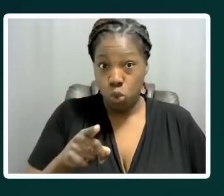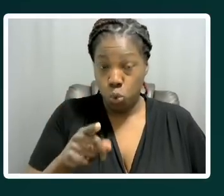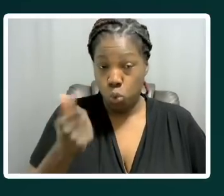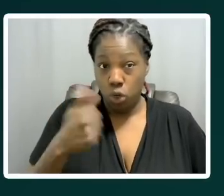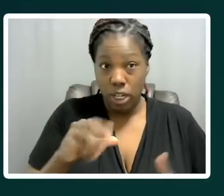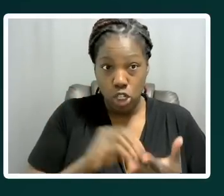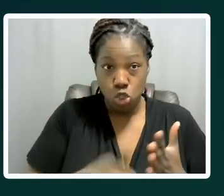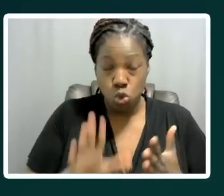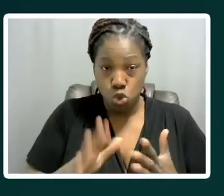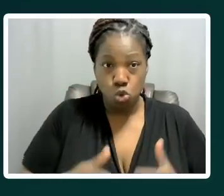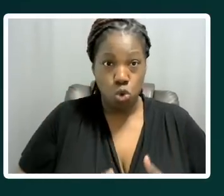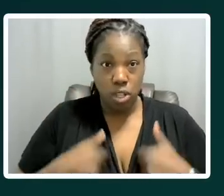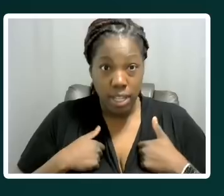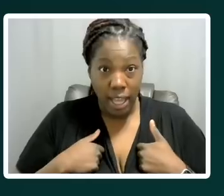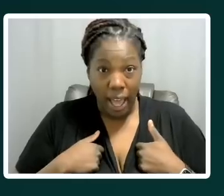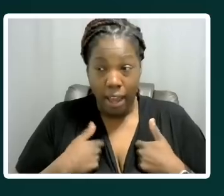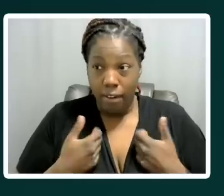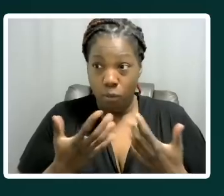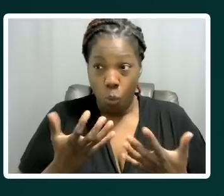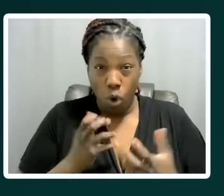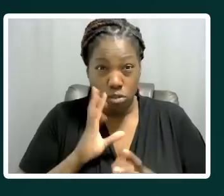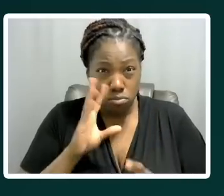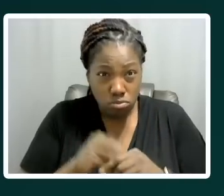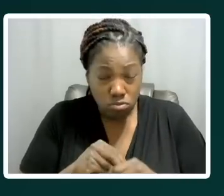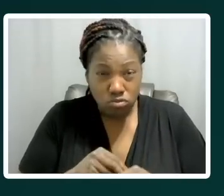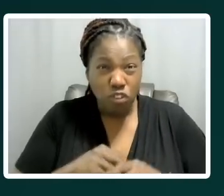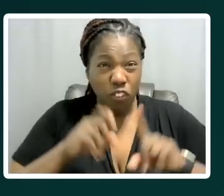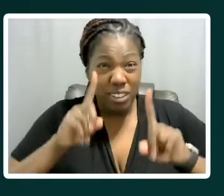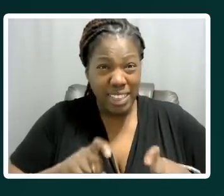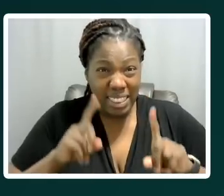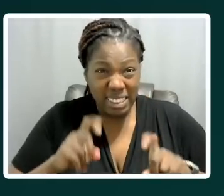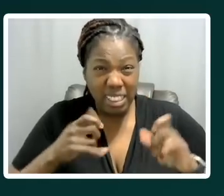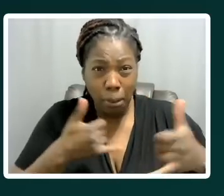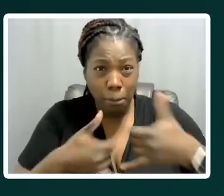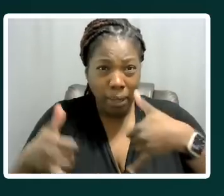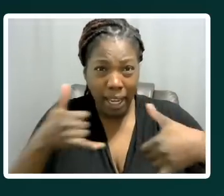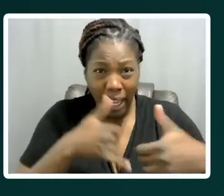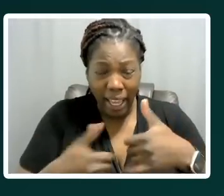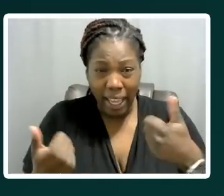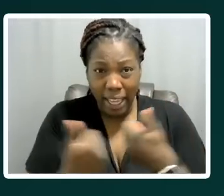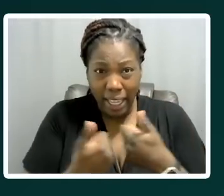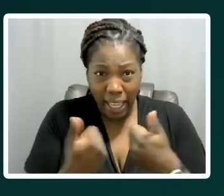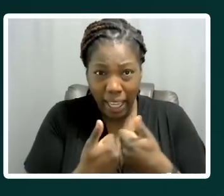interested in joining us for play testing, one of our games and digital experiences, please follow